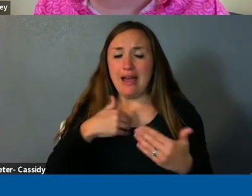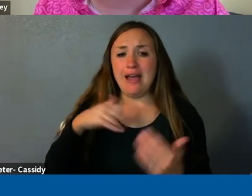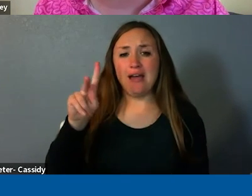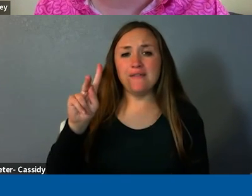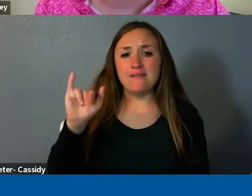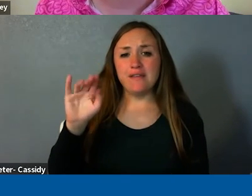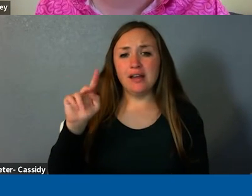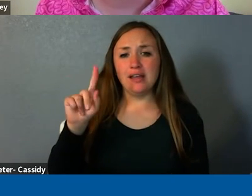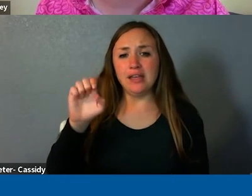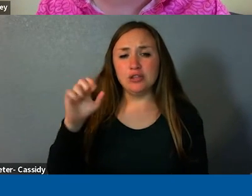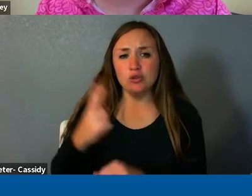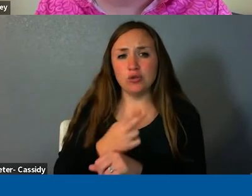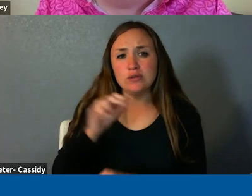for night reading and I like it quite a lot.